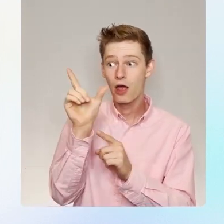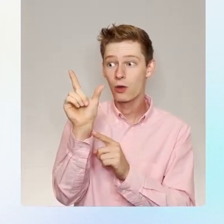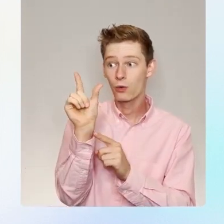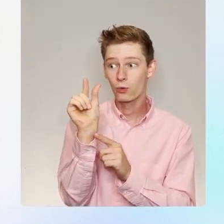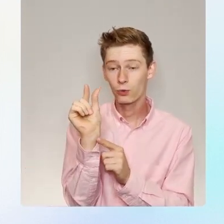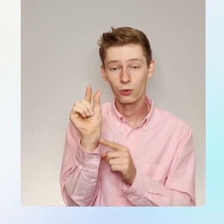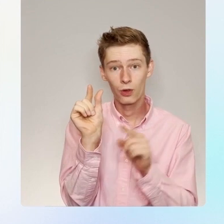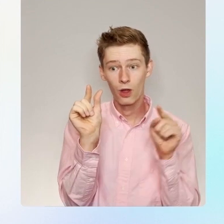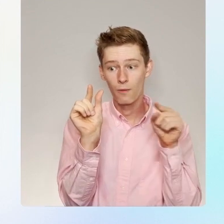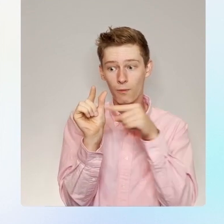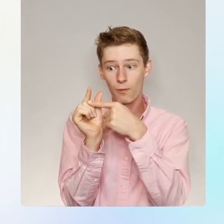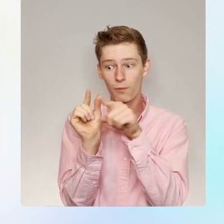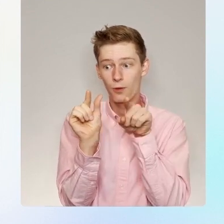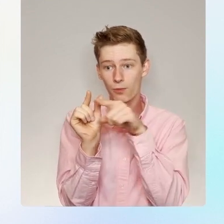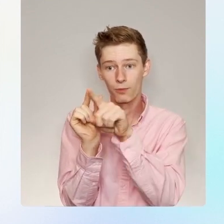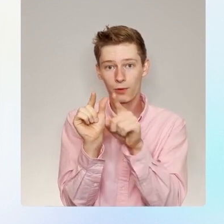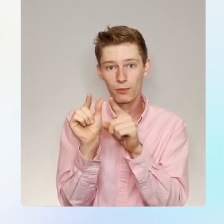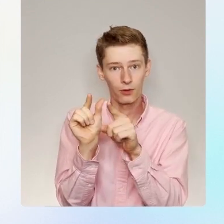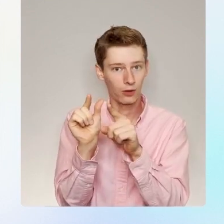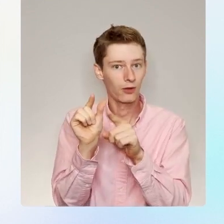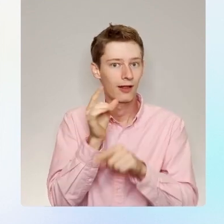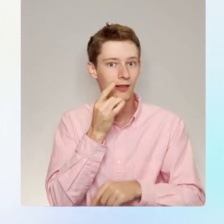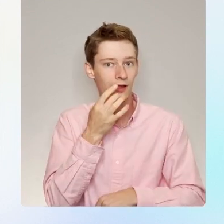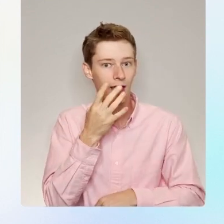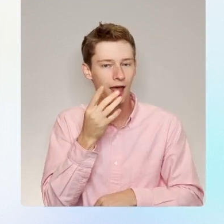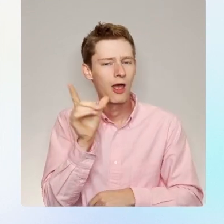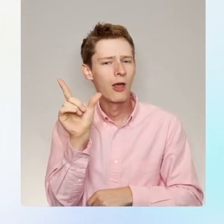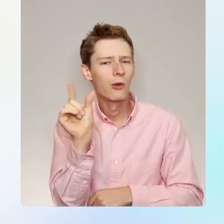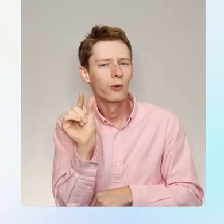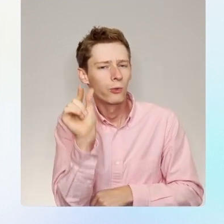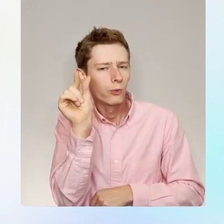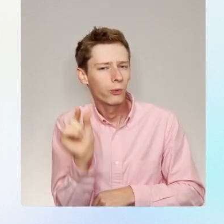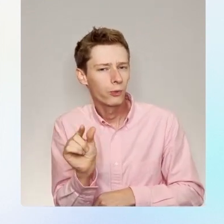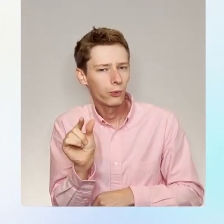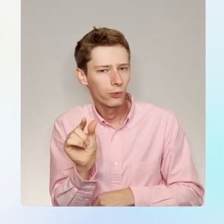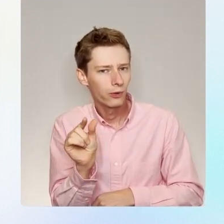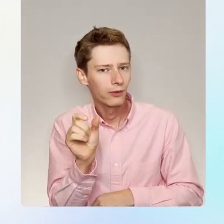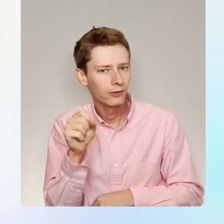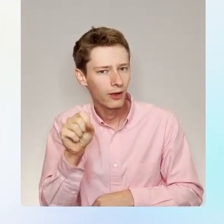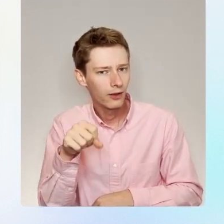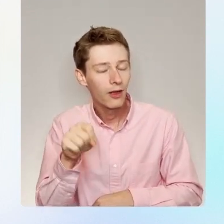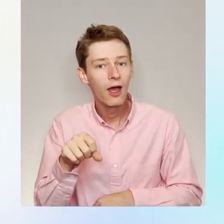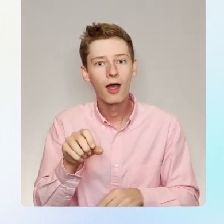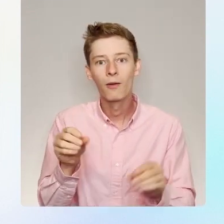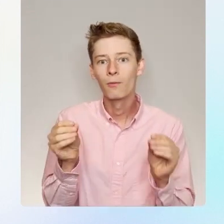This new type of lens isn't just way thinner but it also enables sharper, clearer visuals